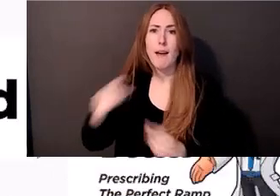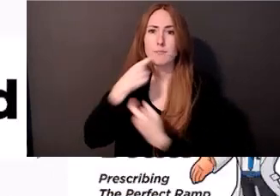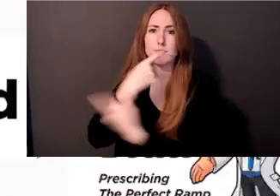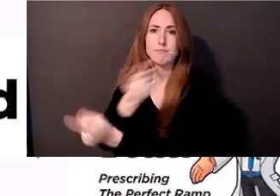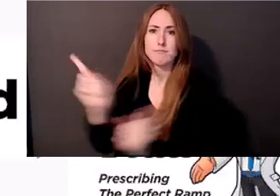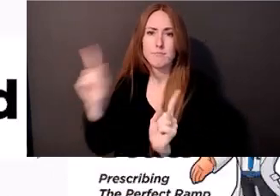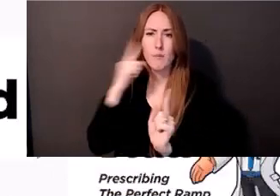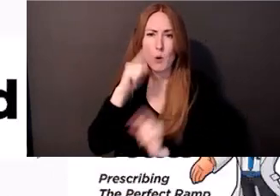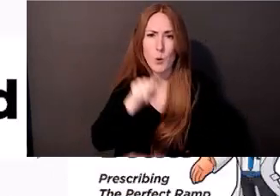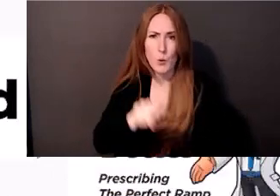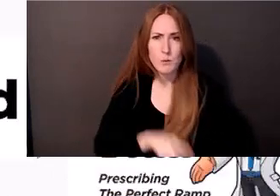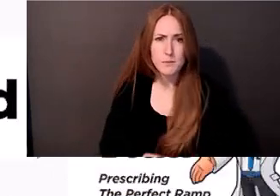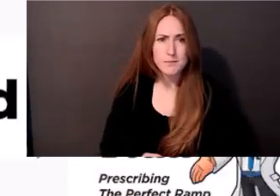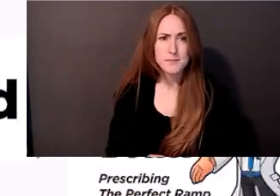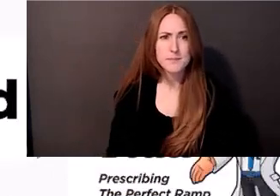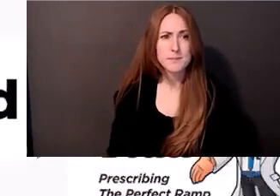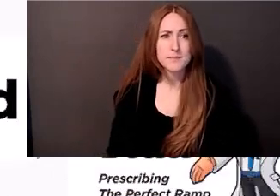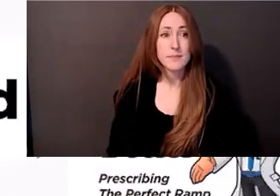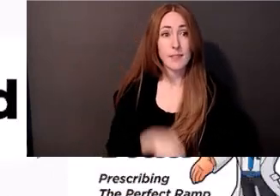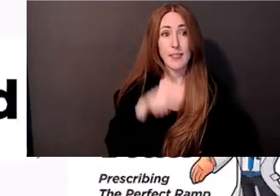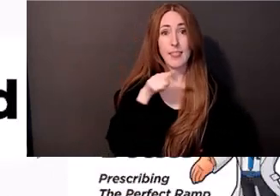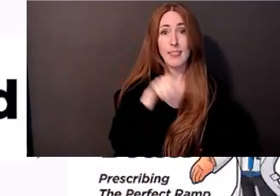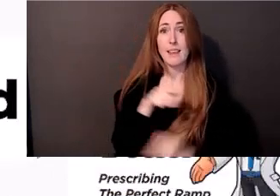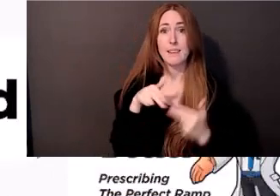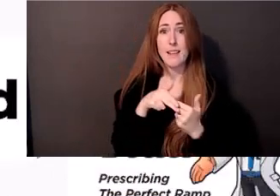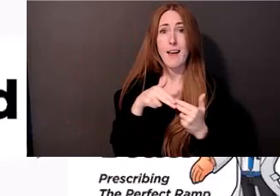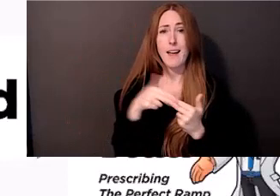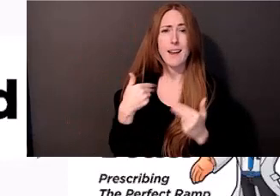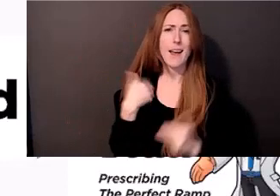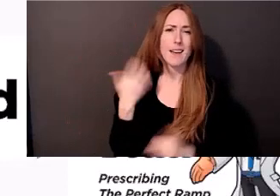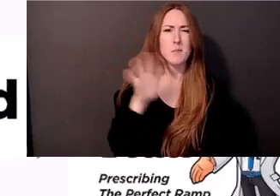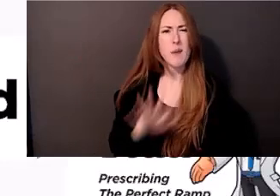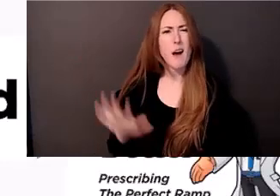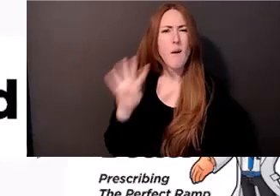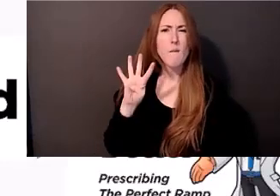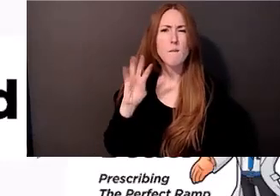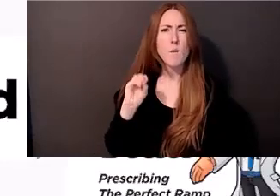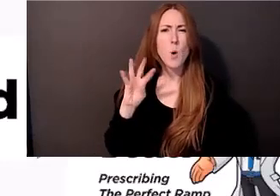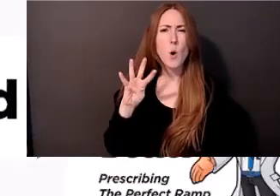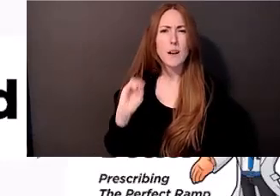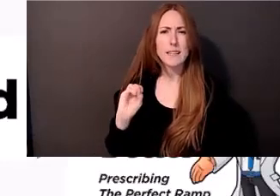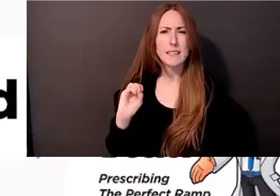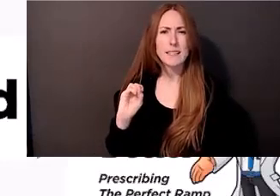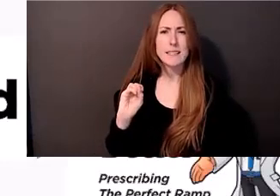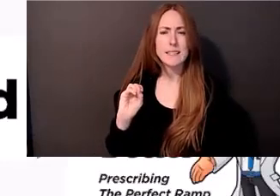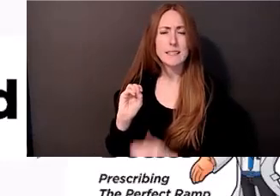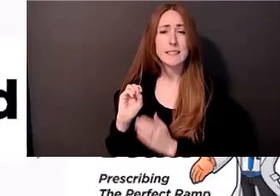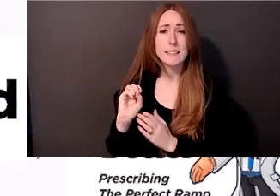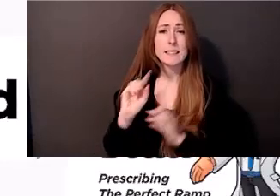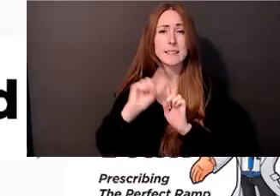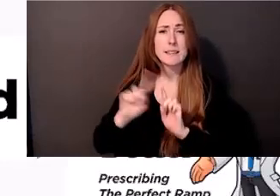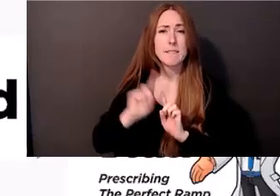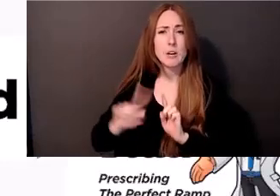This particular slide has about 40 different logos of teams that have gone through our training program.